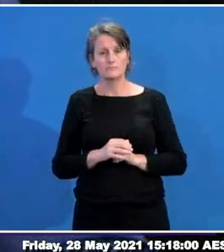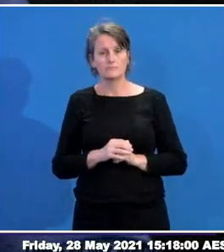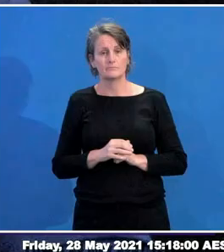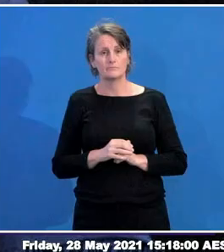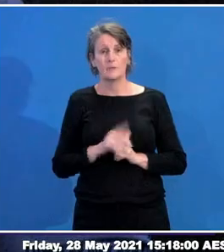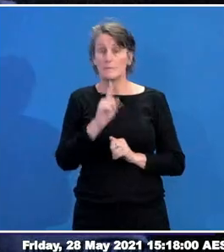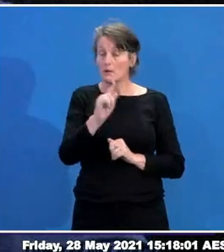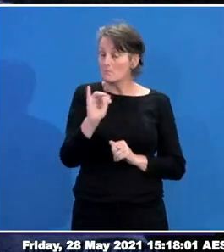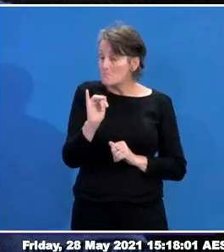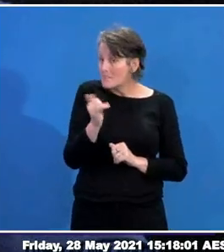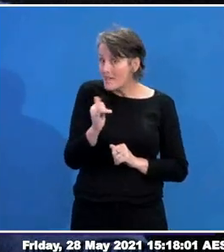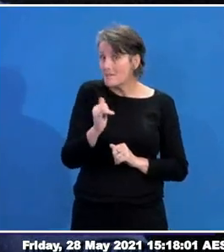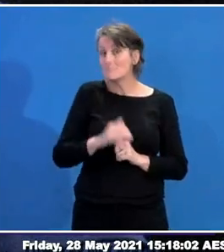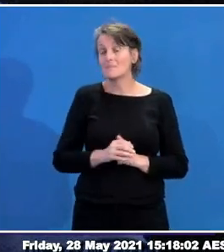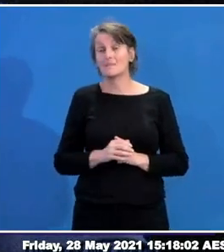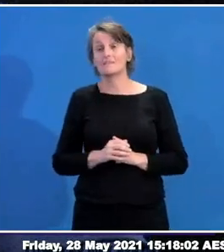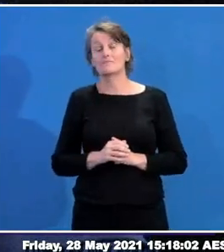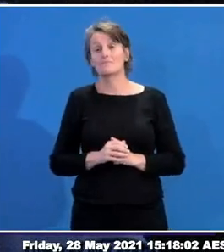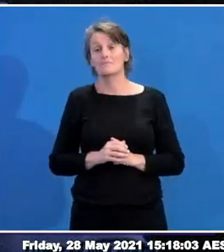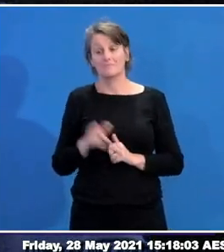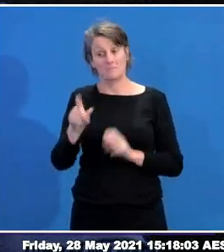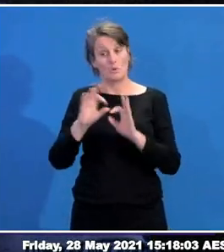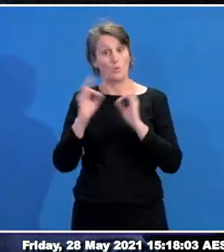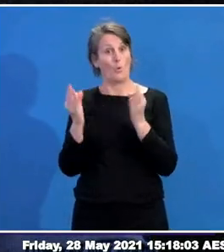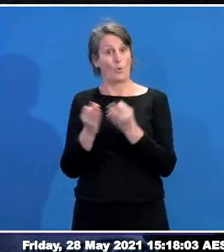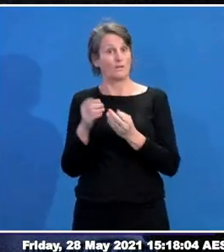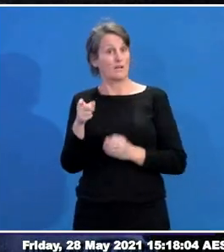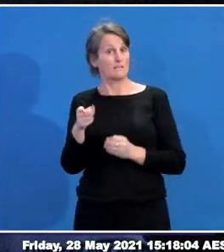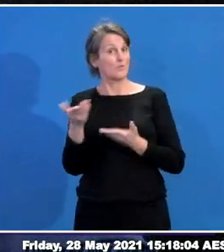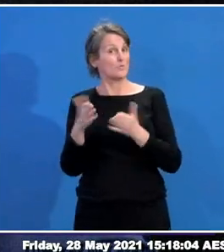It may be the case that the behaviour of the provider in that circumstance would